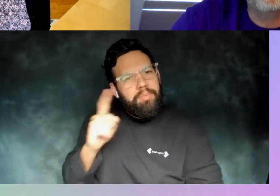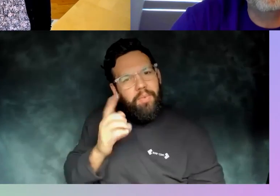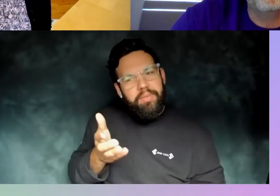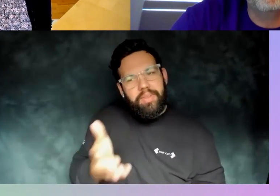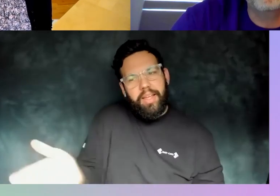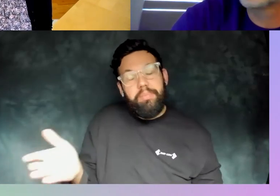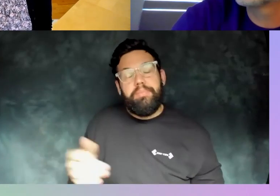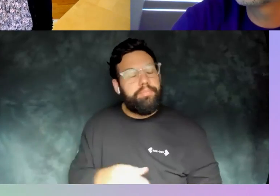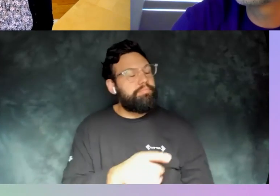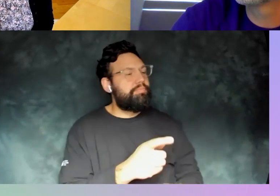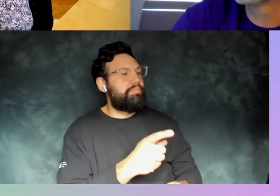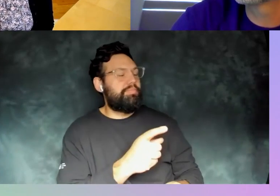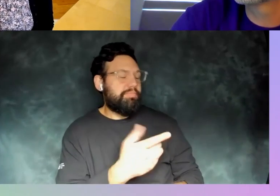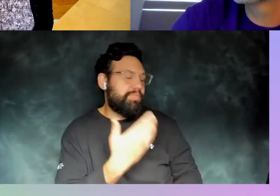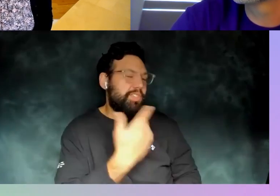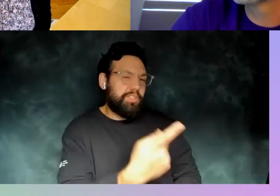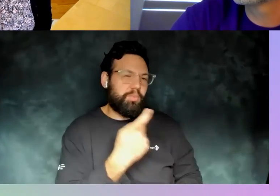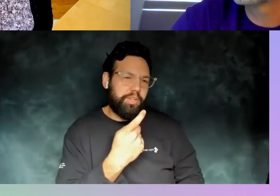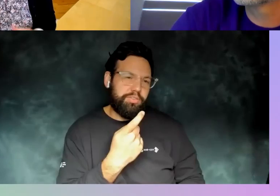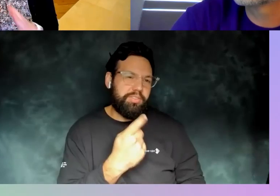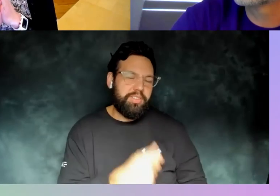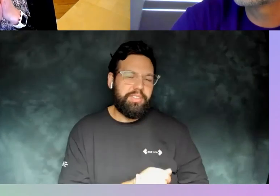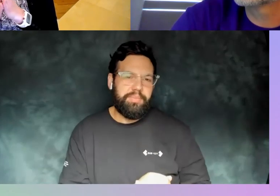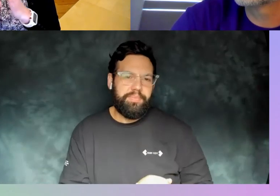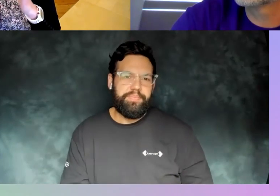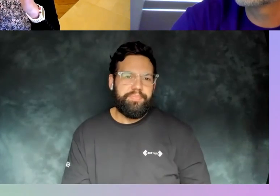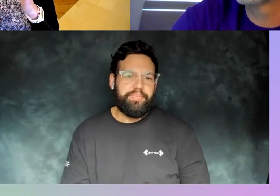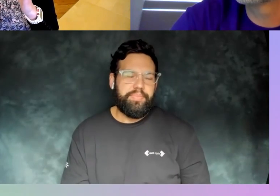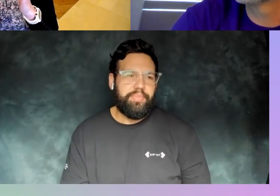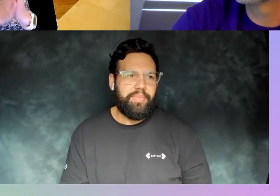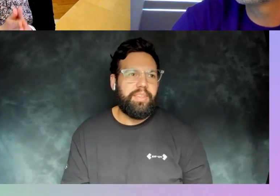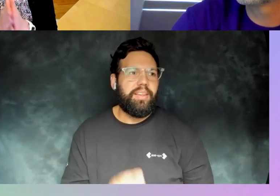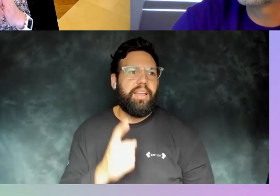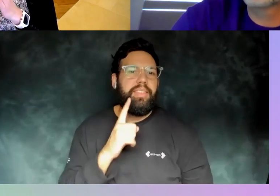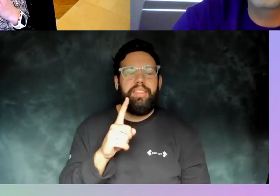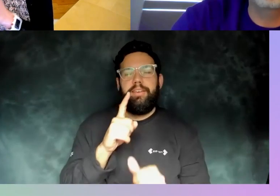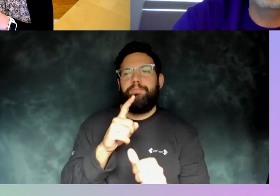contrast, the 77.3% for the empty links and buttons,